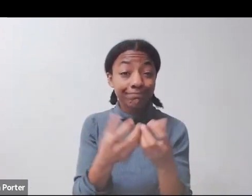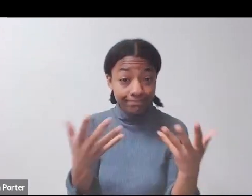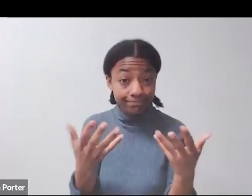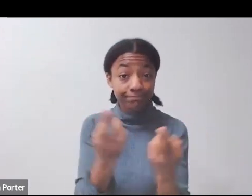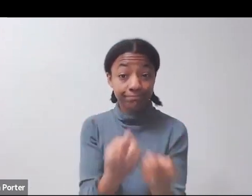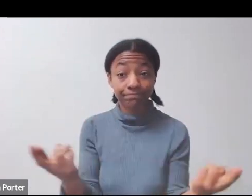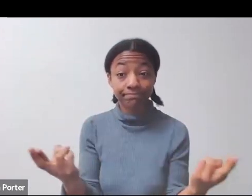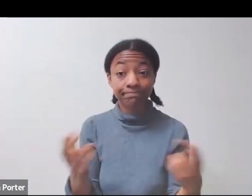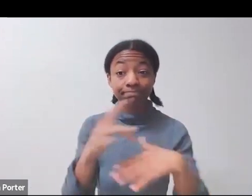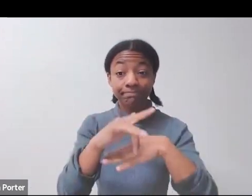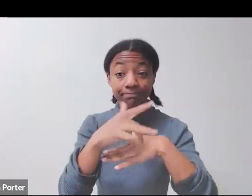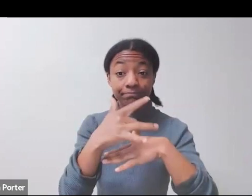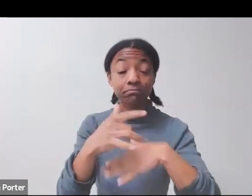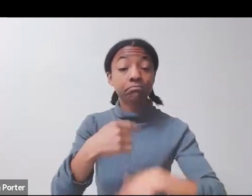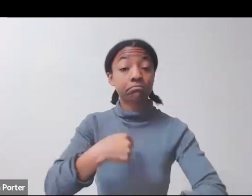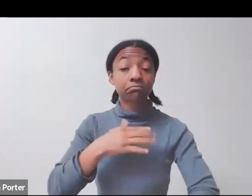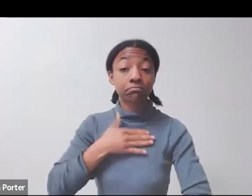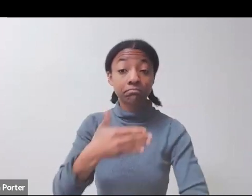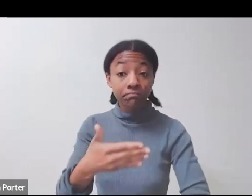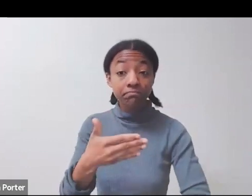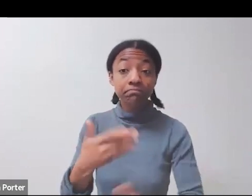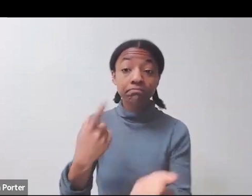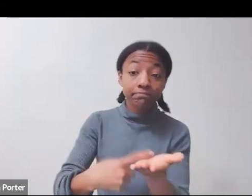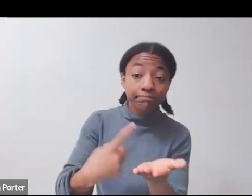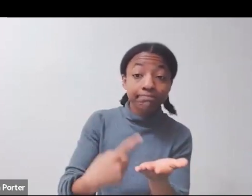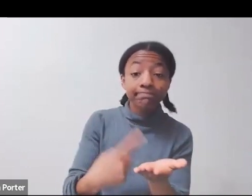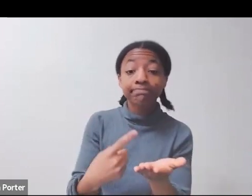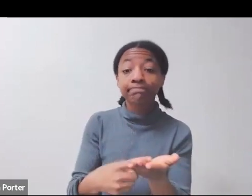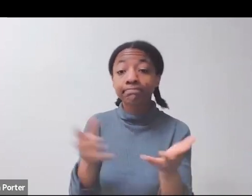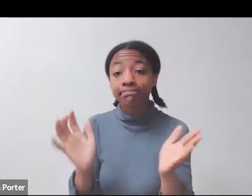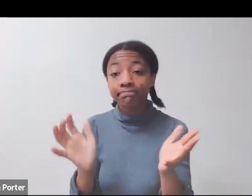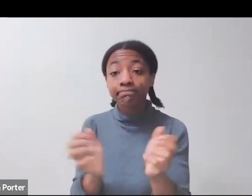I am happy to talk to folks more. Again, our URL for more information,